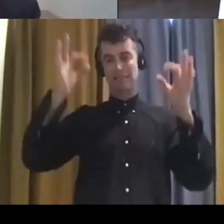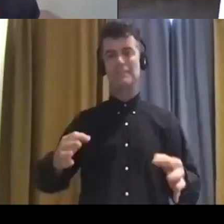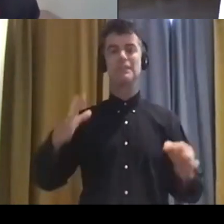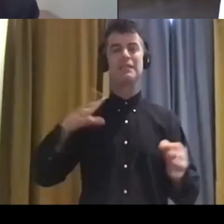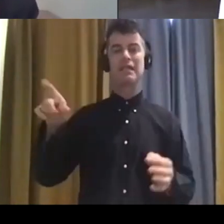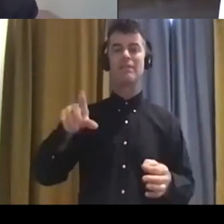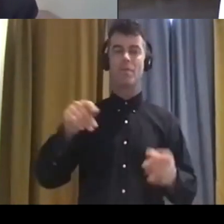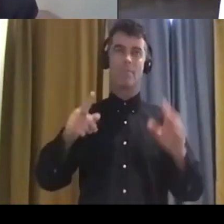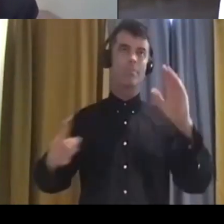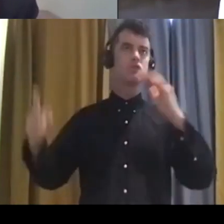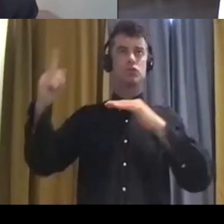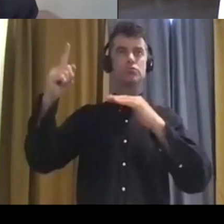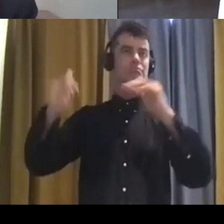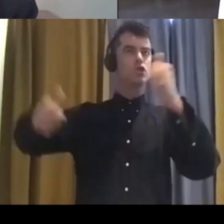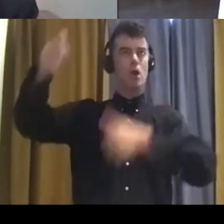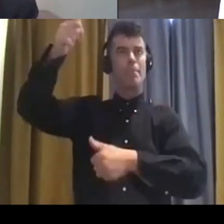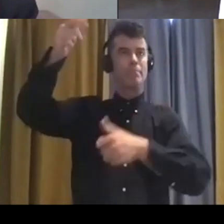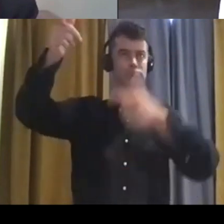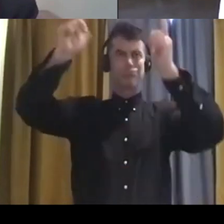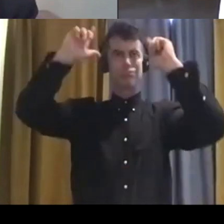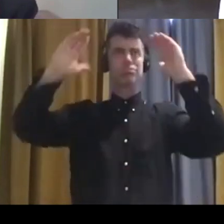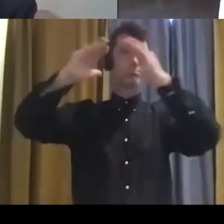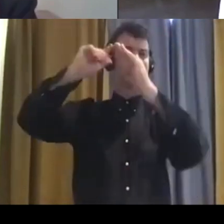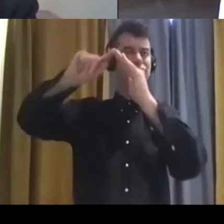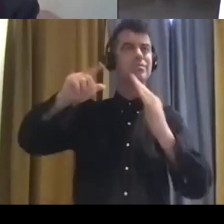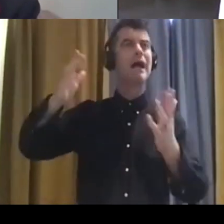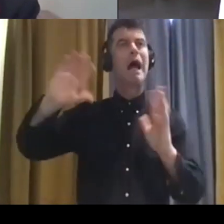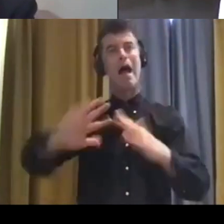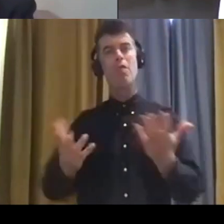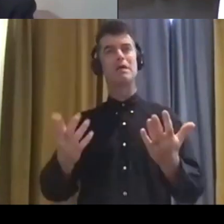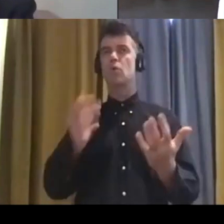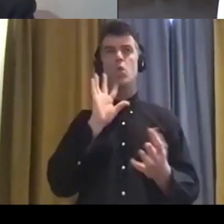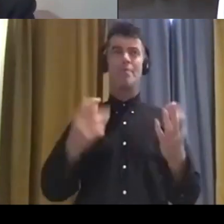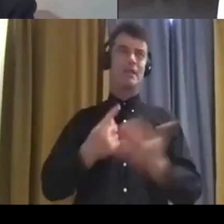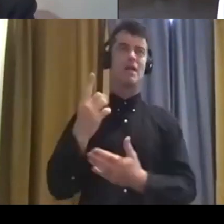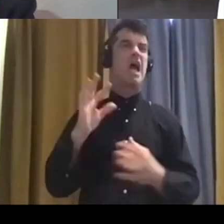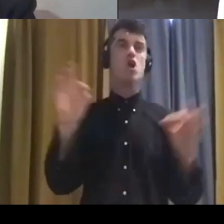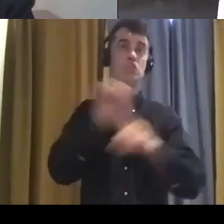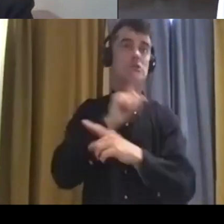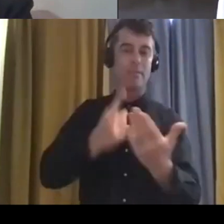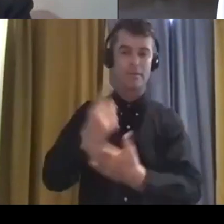the top otherwise those things won't be put in place um and and no change will happen.